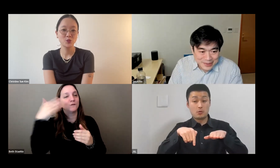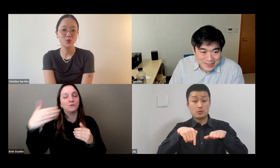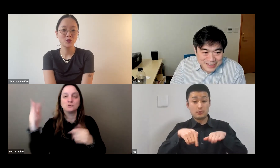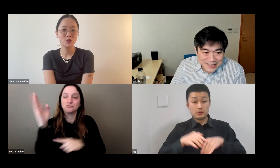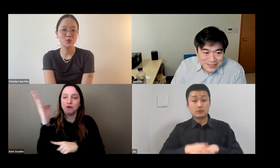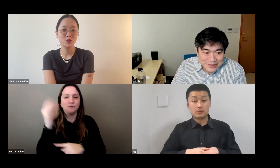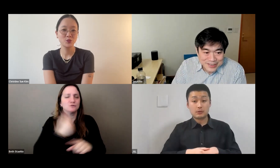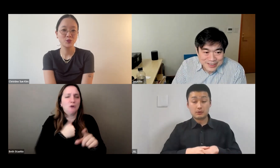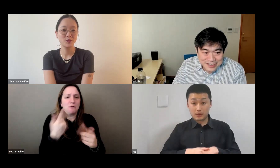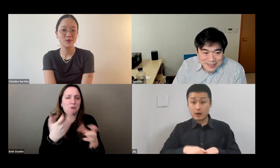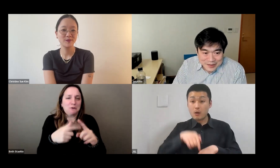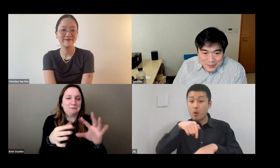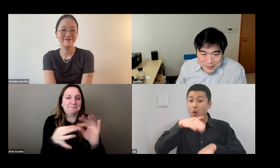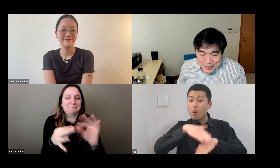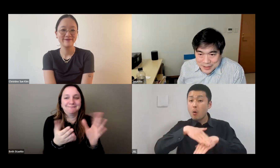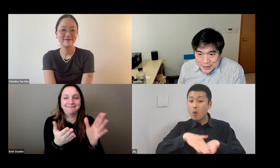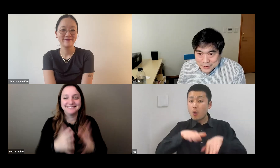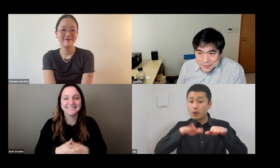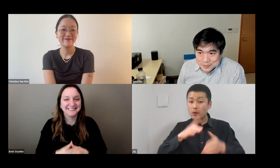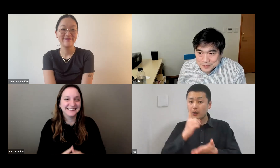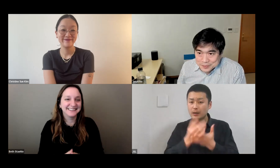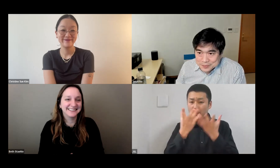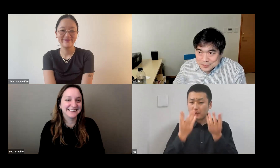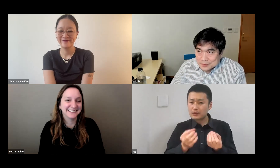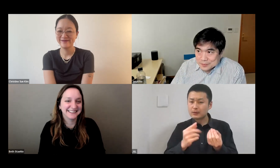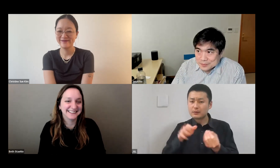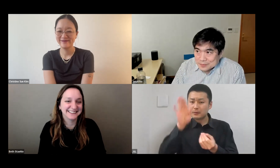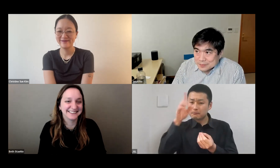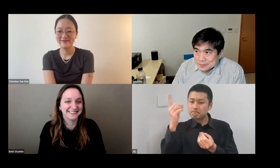Please continue.